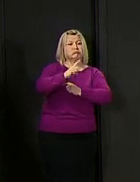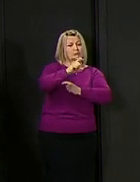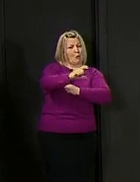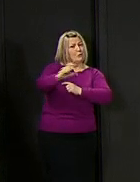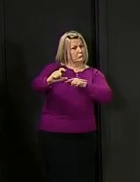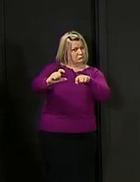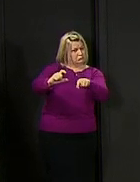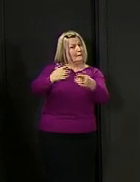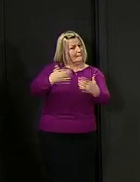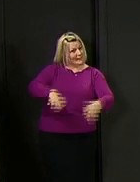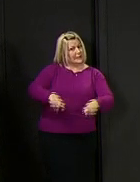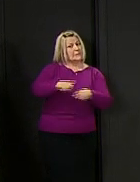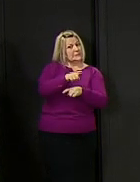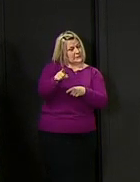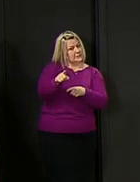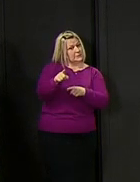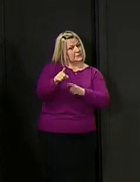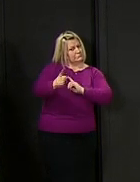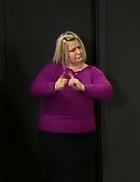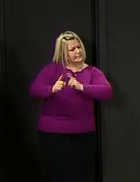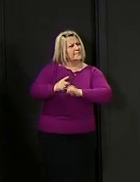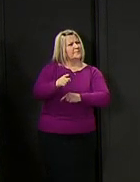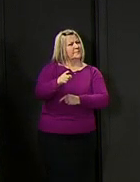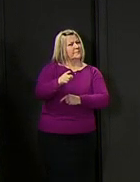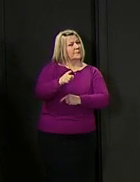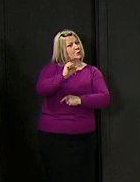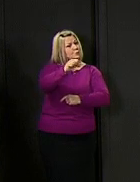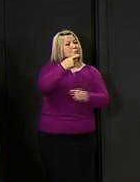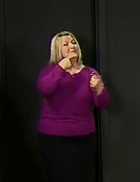came to light. There was then a statement given by your government to the people telling